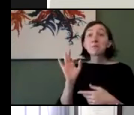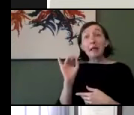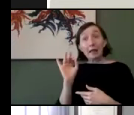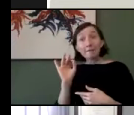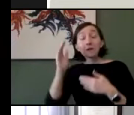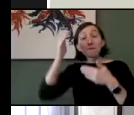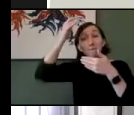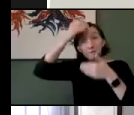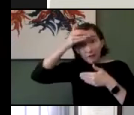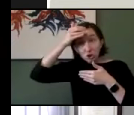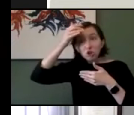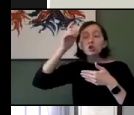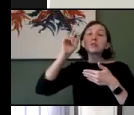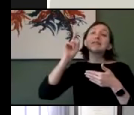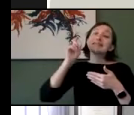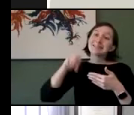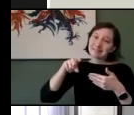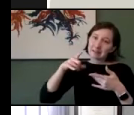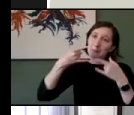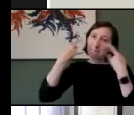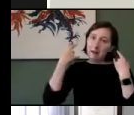they are indeed using a mask.